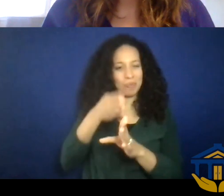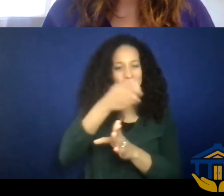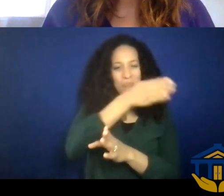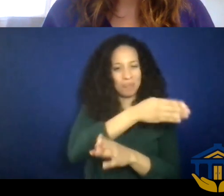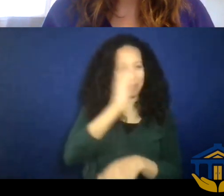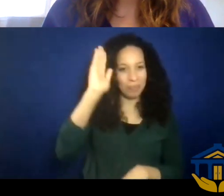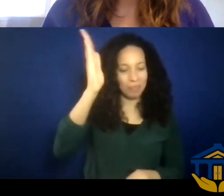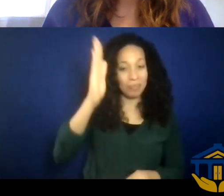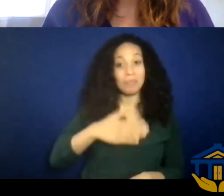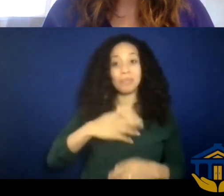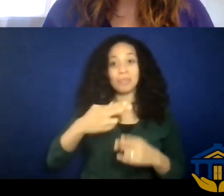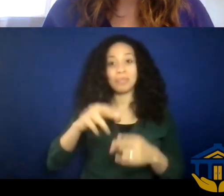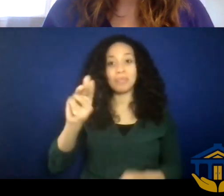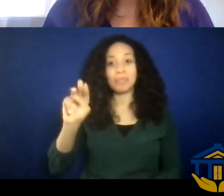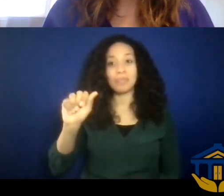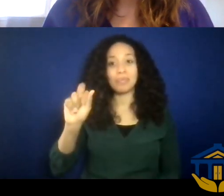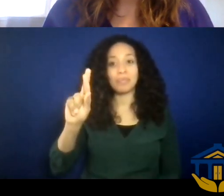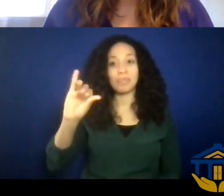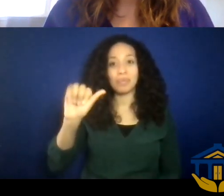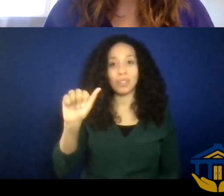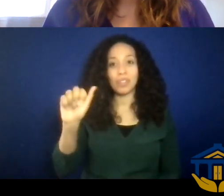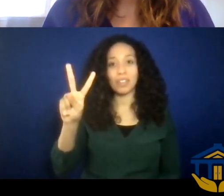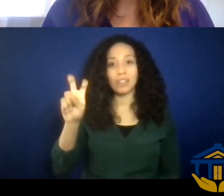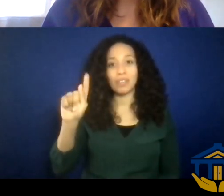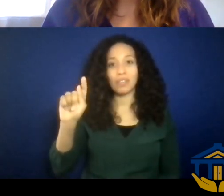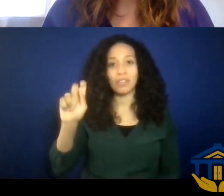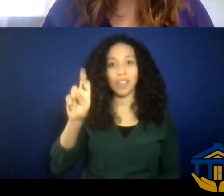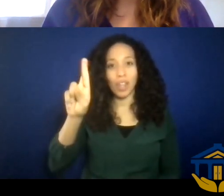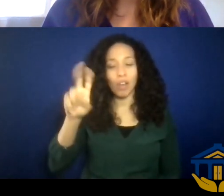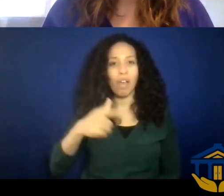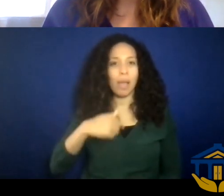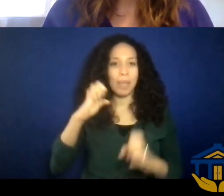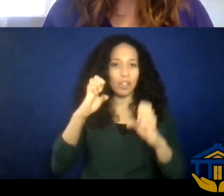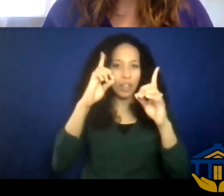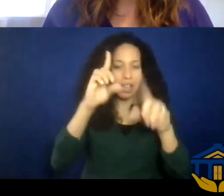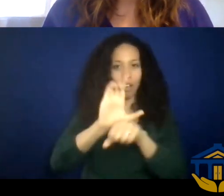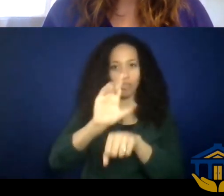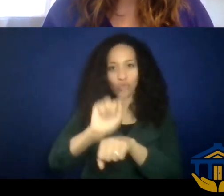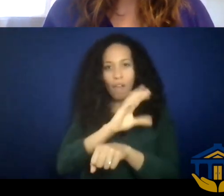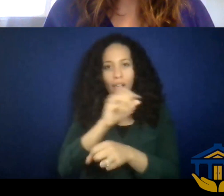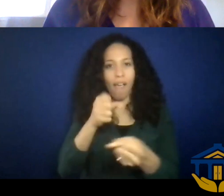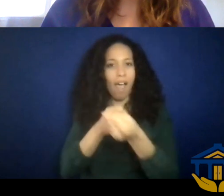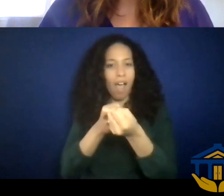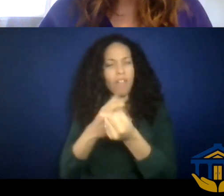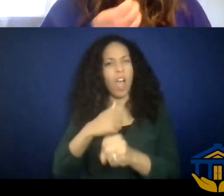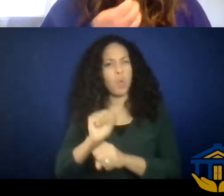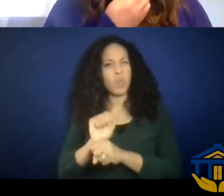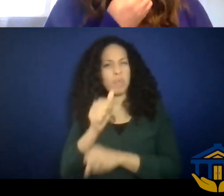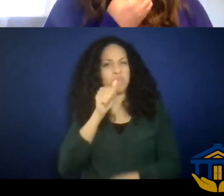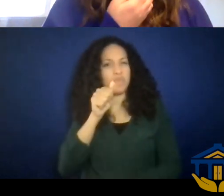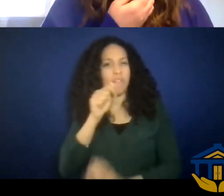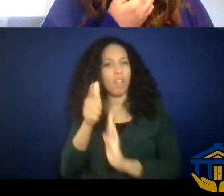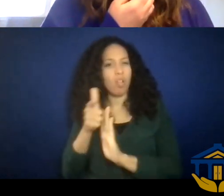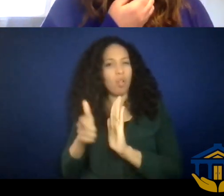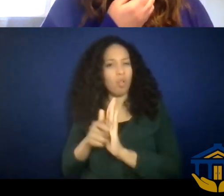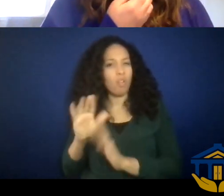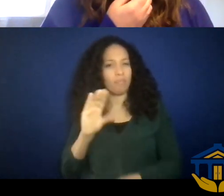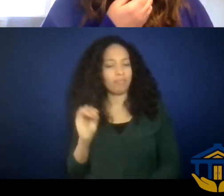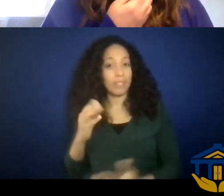education consultant and advocate who works at a private law firm in Pennsylvania. We do advocacy